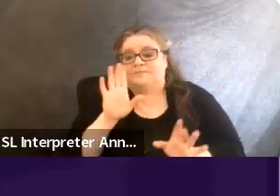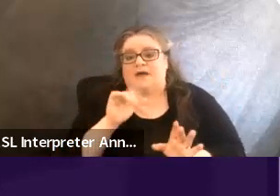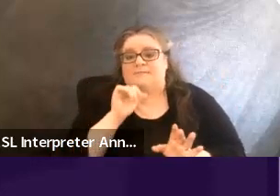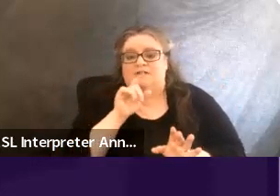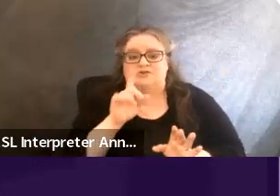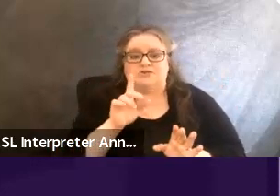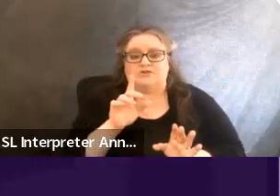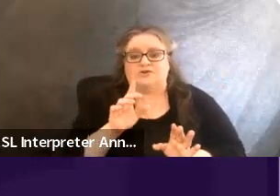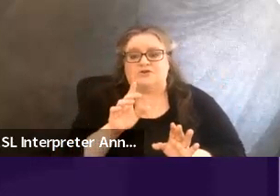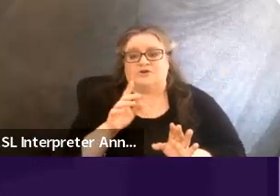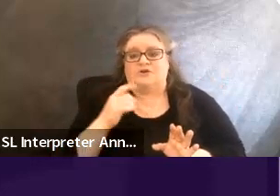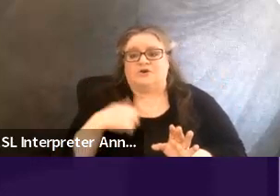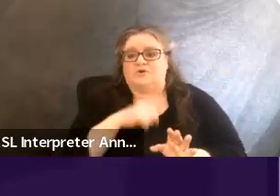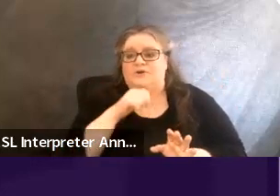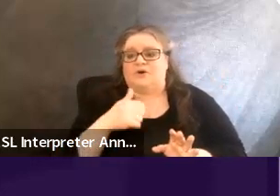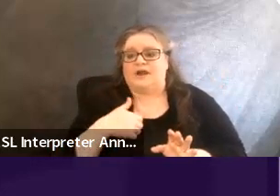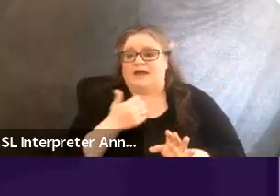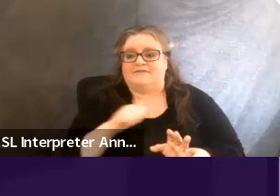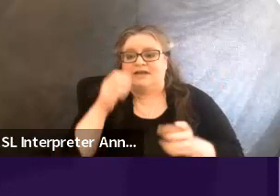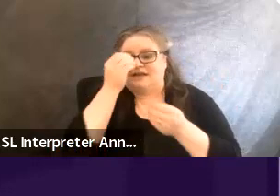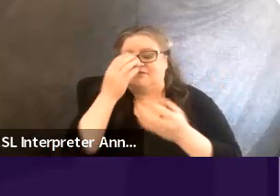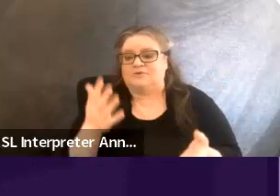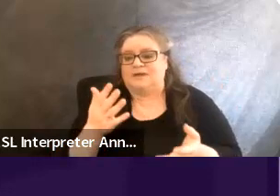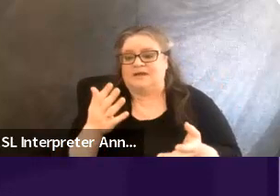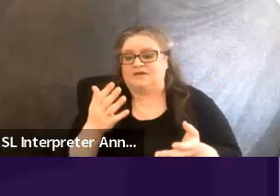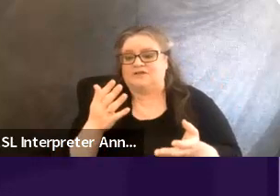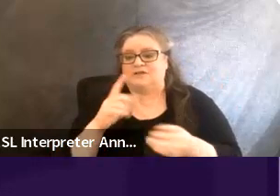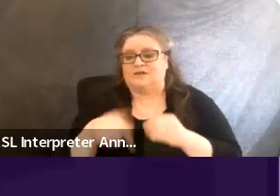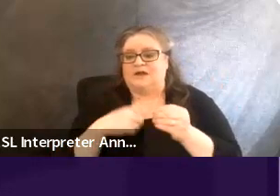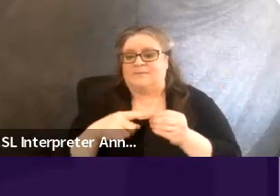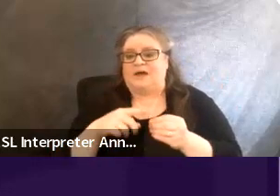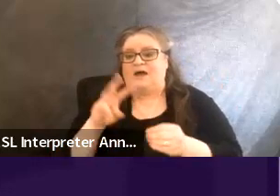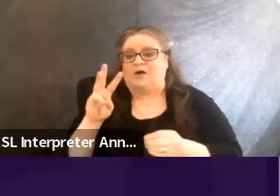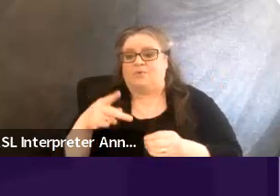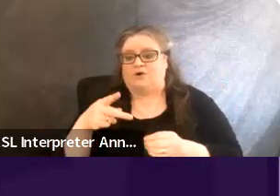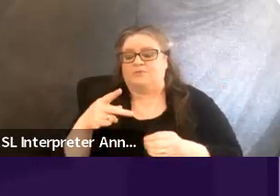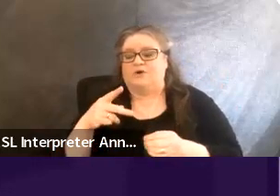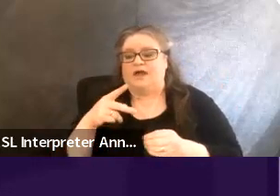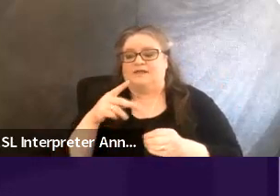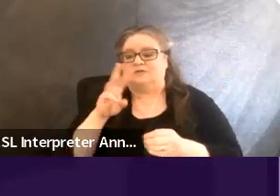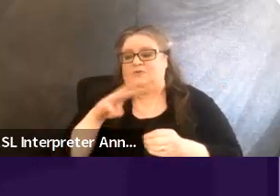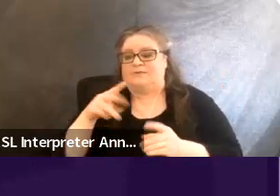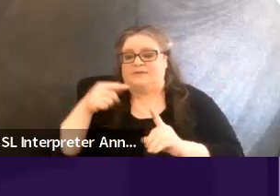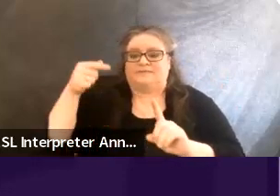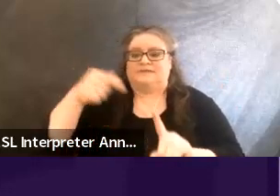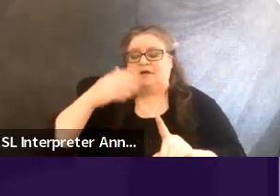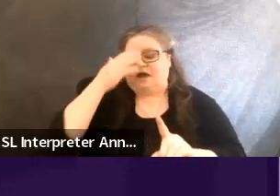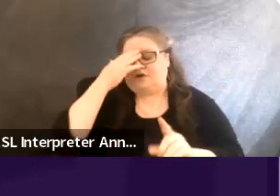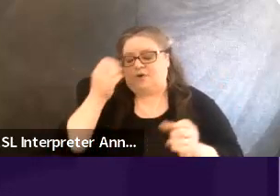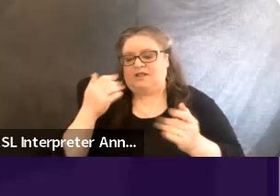We don't have any information regarding WordPress websites specifically. I know a lot of lawsuits